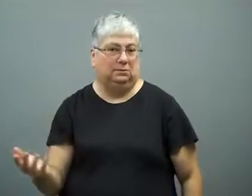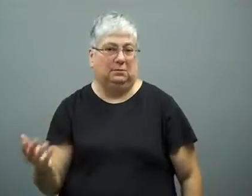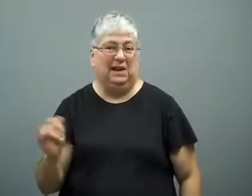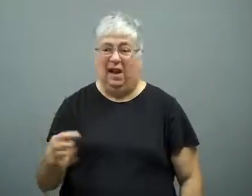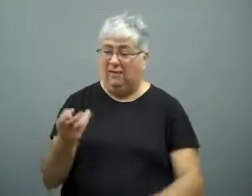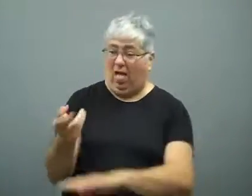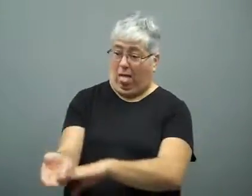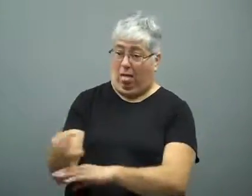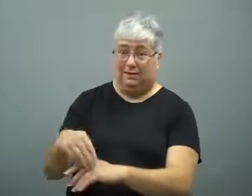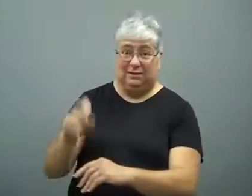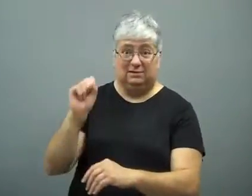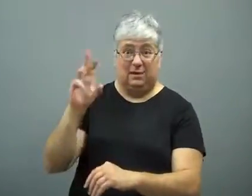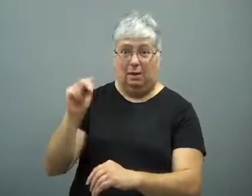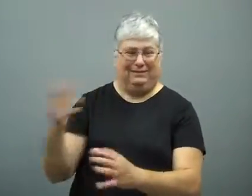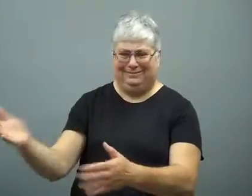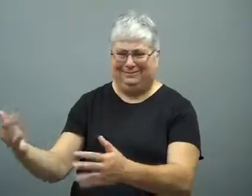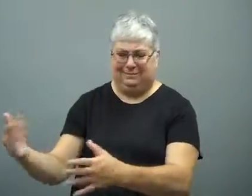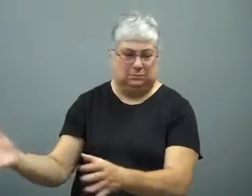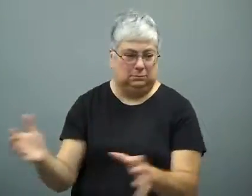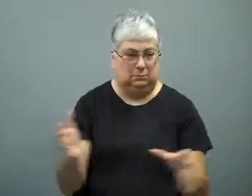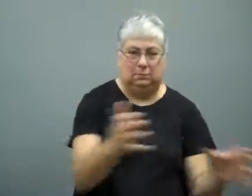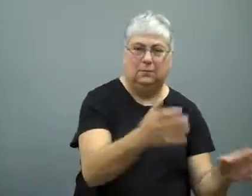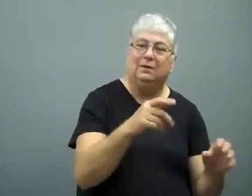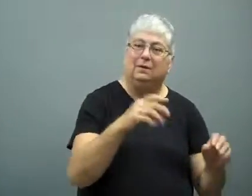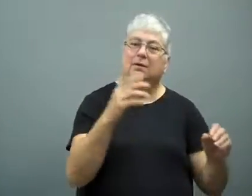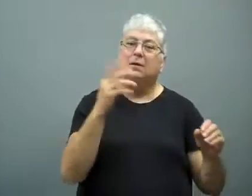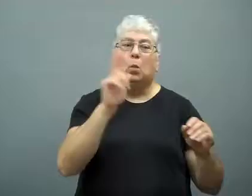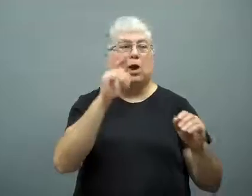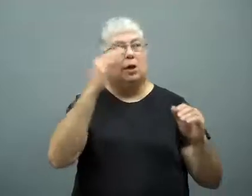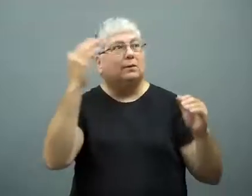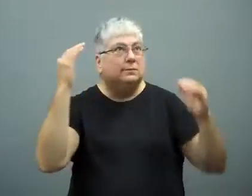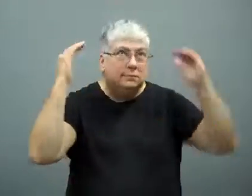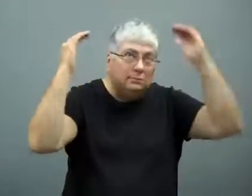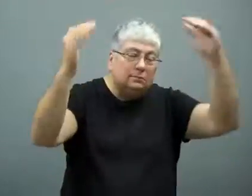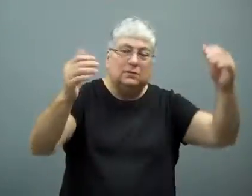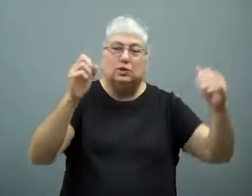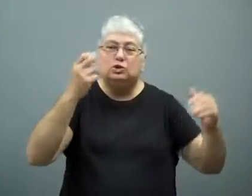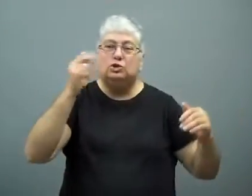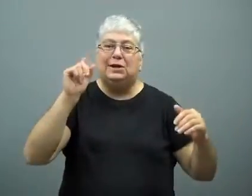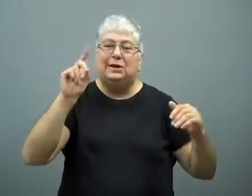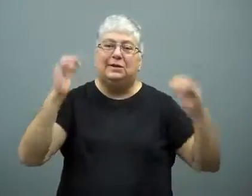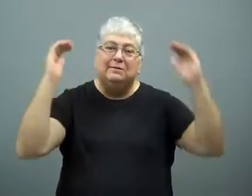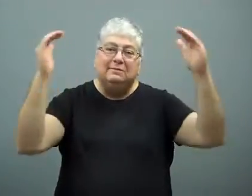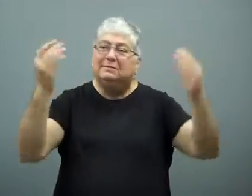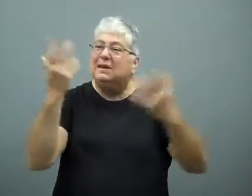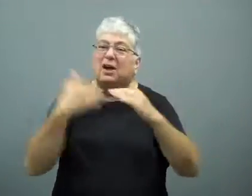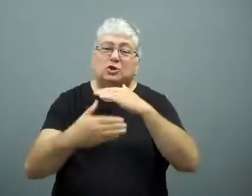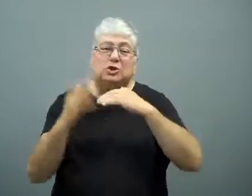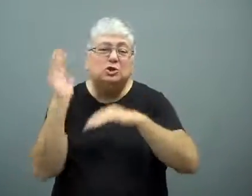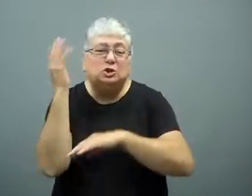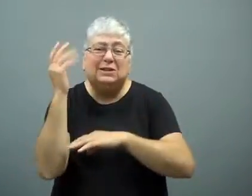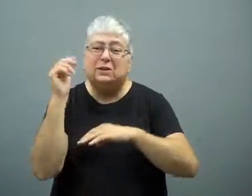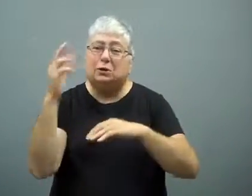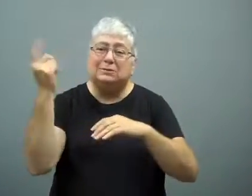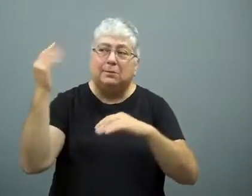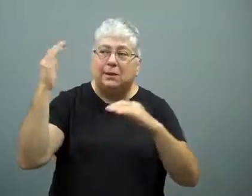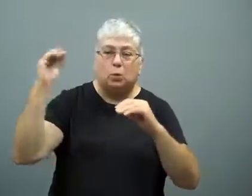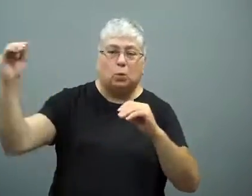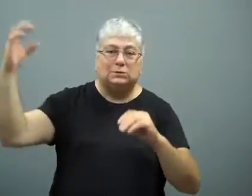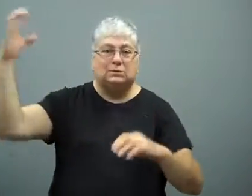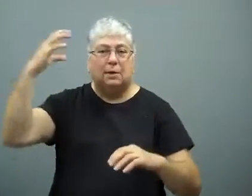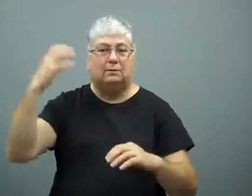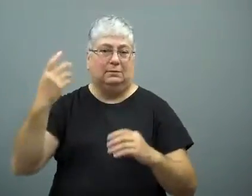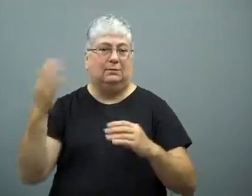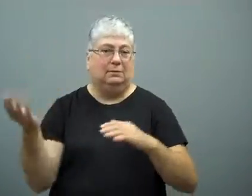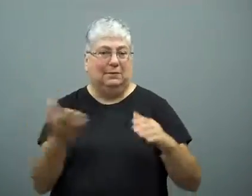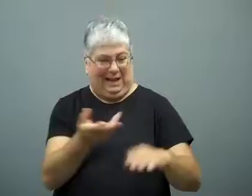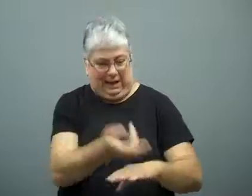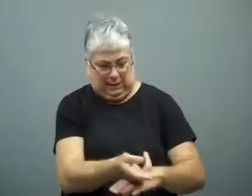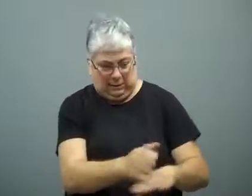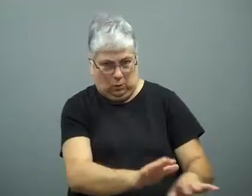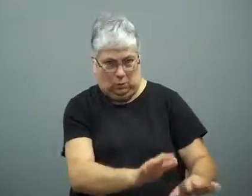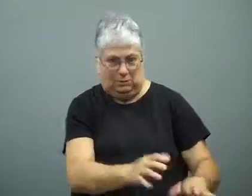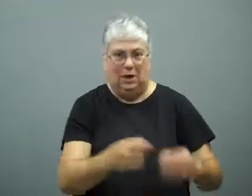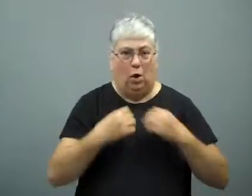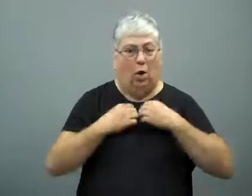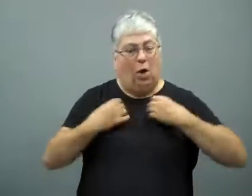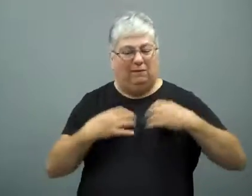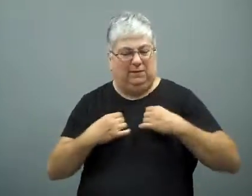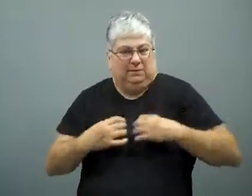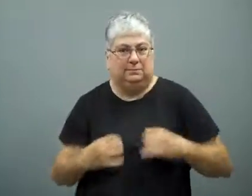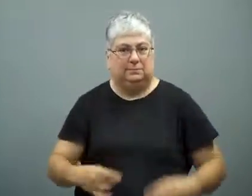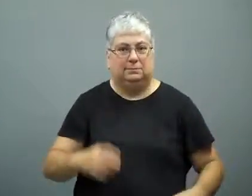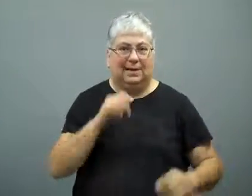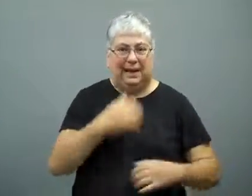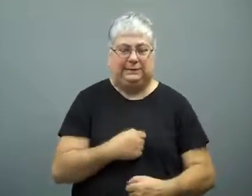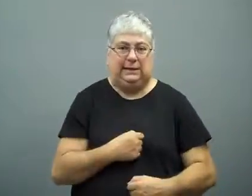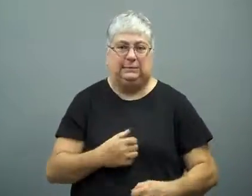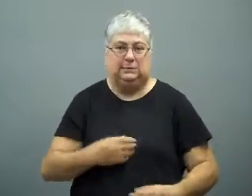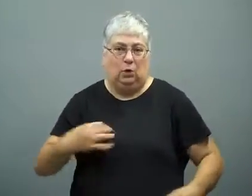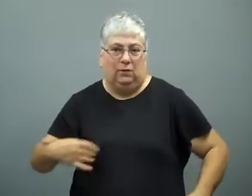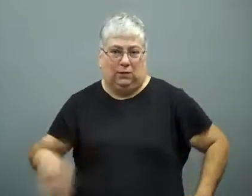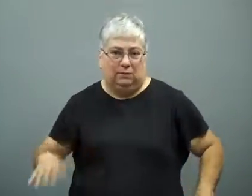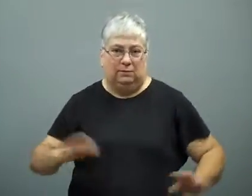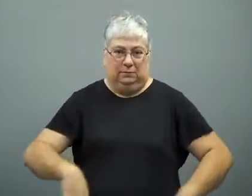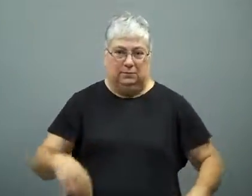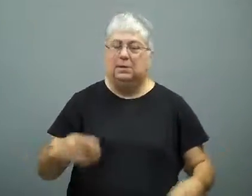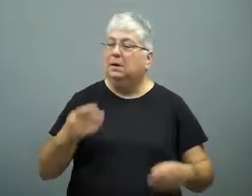If the person is in the sun, move them to a sheltered, shaded area.